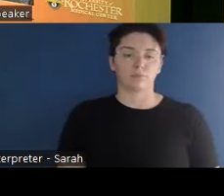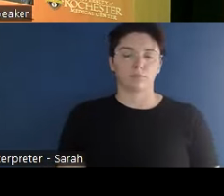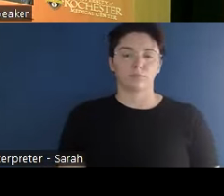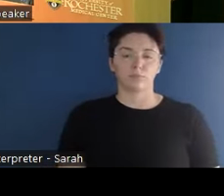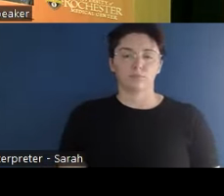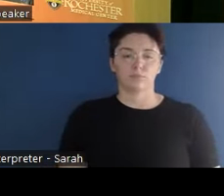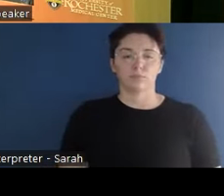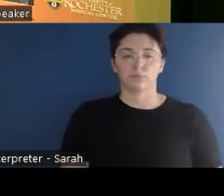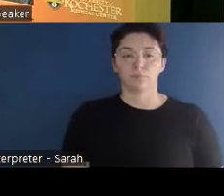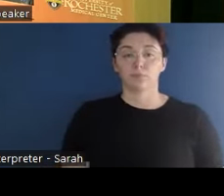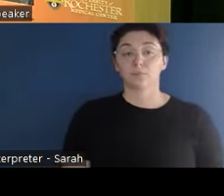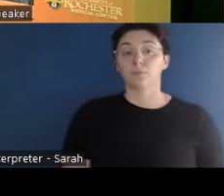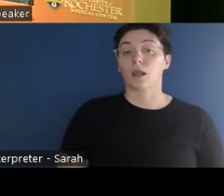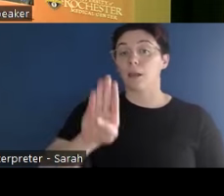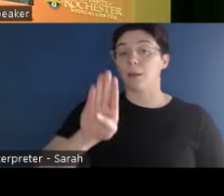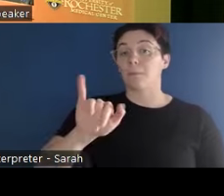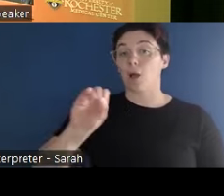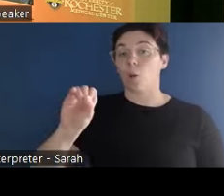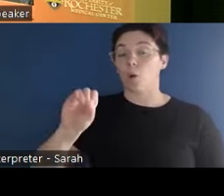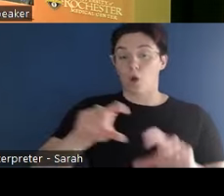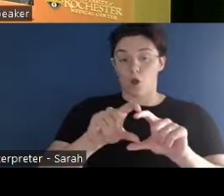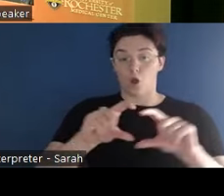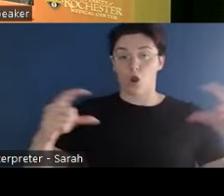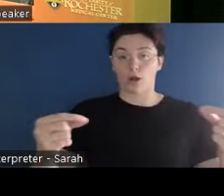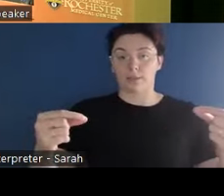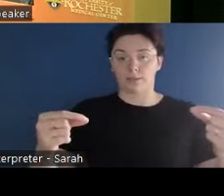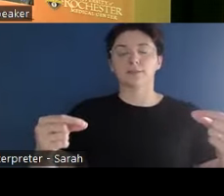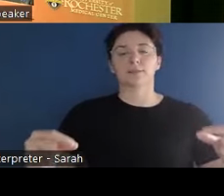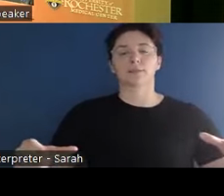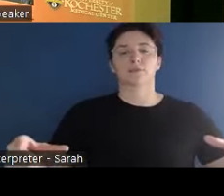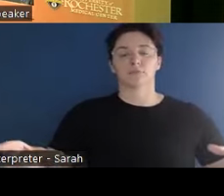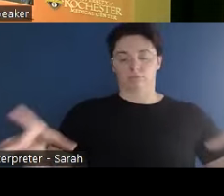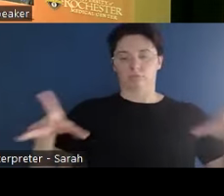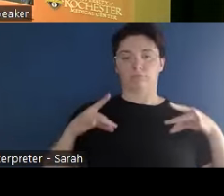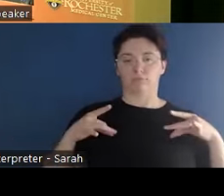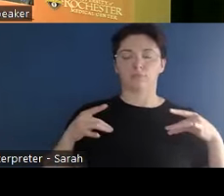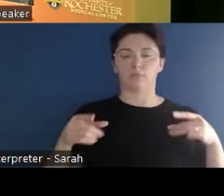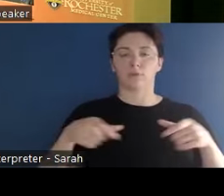biopack bioharness was used to collect autonomic responses during all tasks so there were no wires